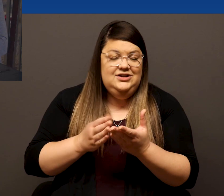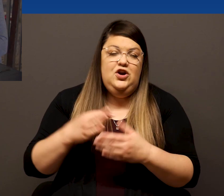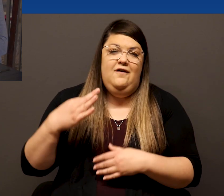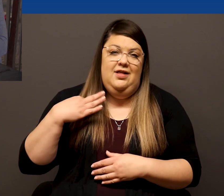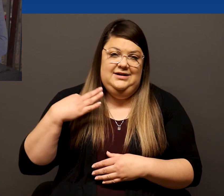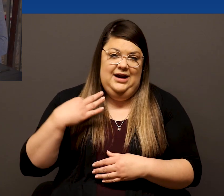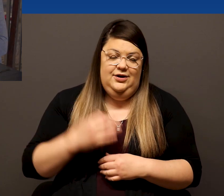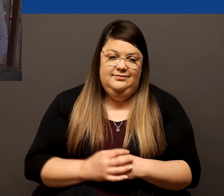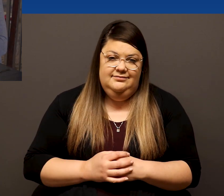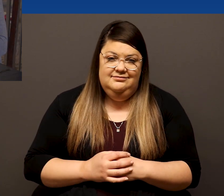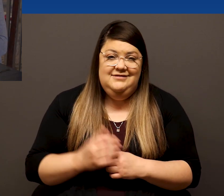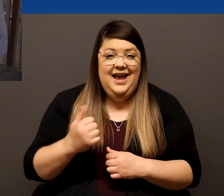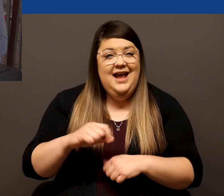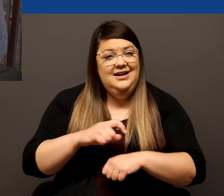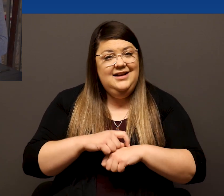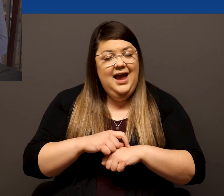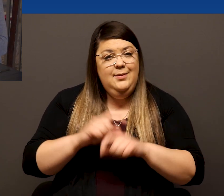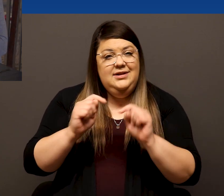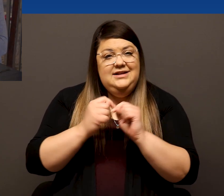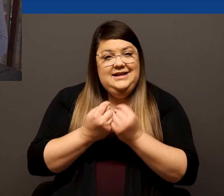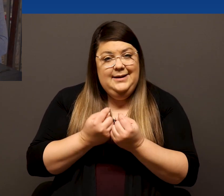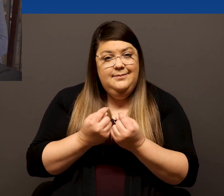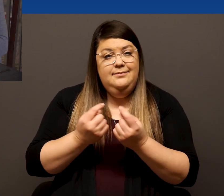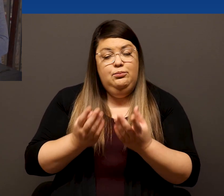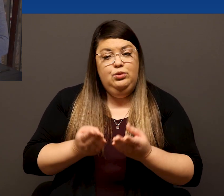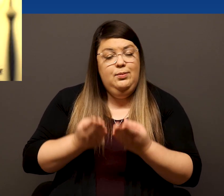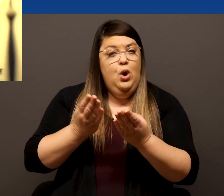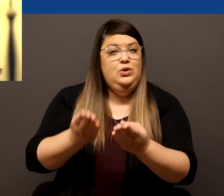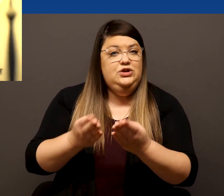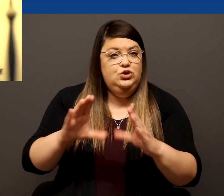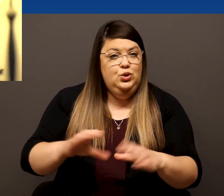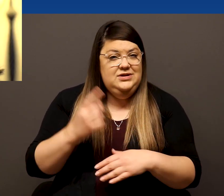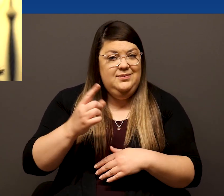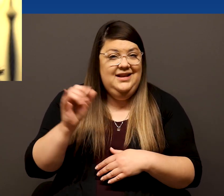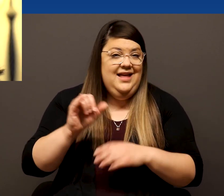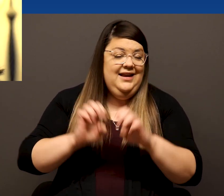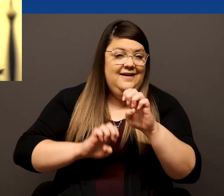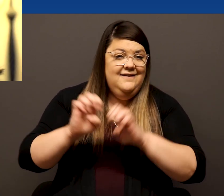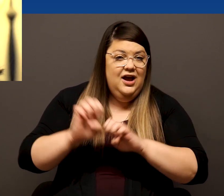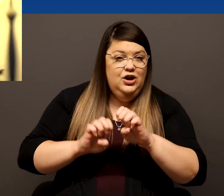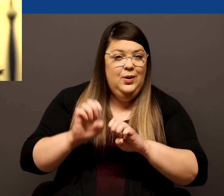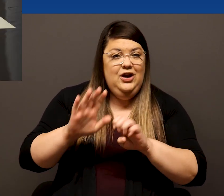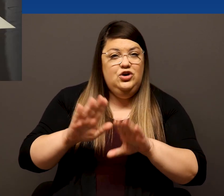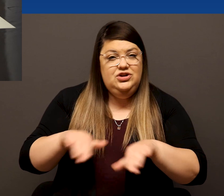Any time the team proposes to do something, like evaluate your child or provide services,